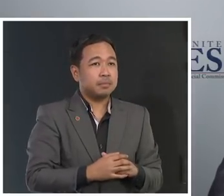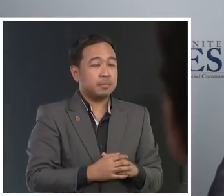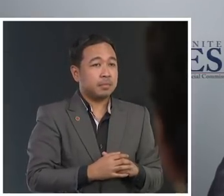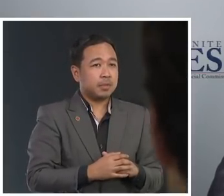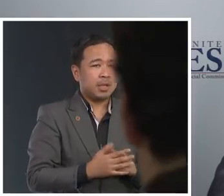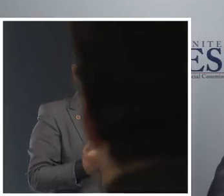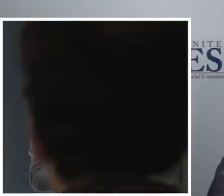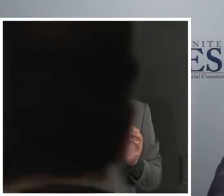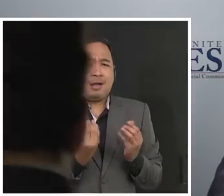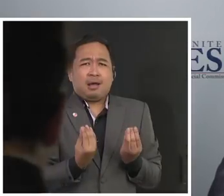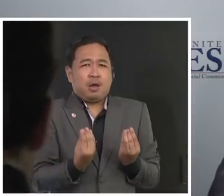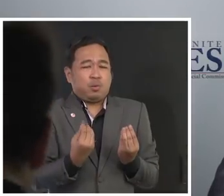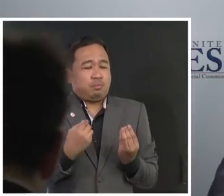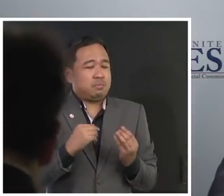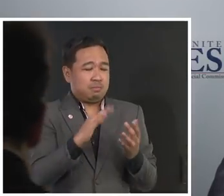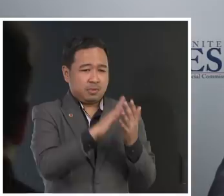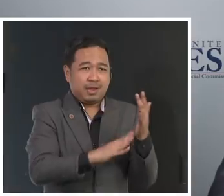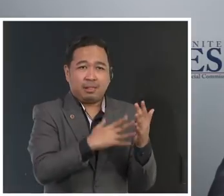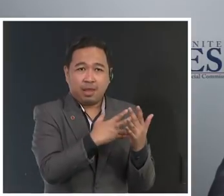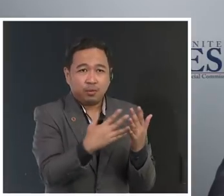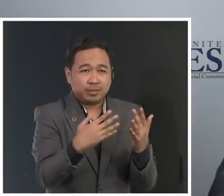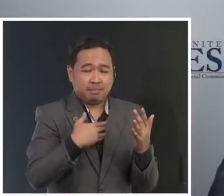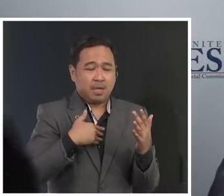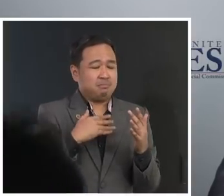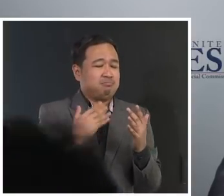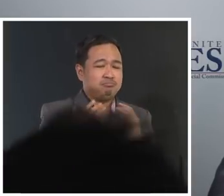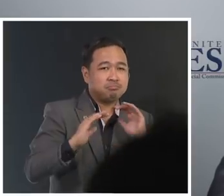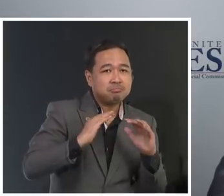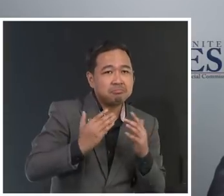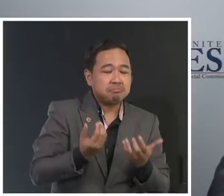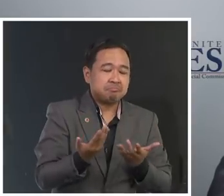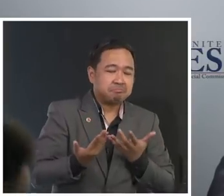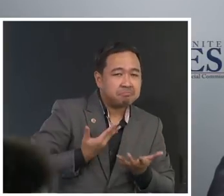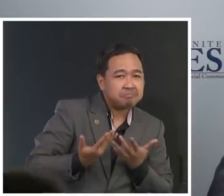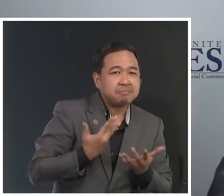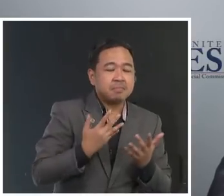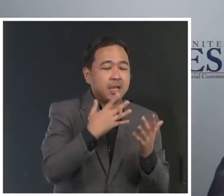opportunity to consider the barriers which may be faced by persons who are